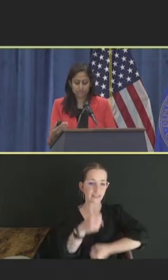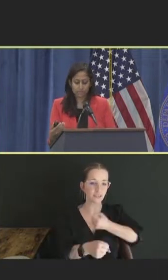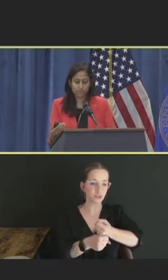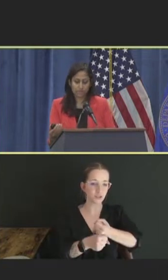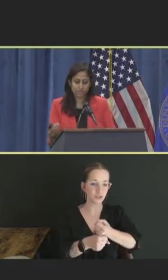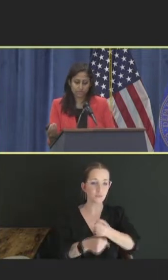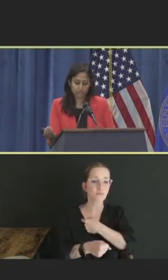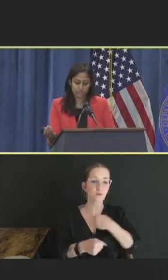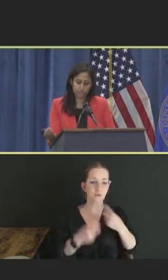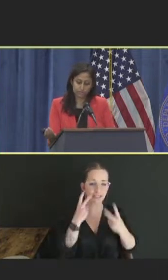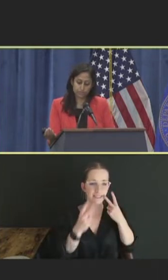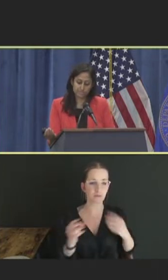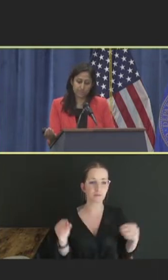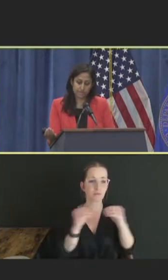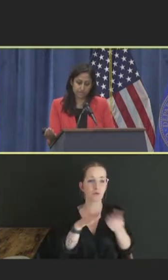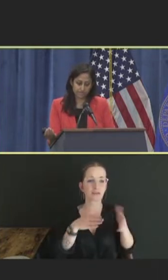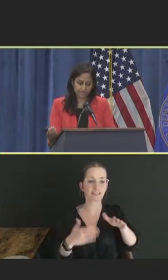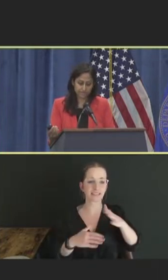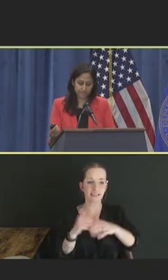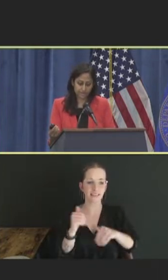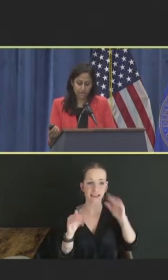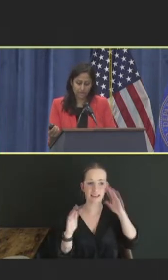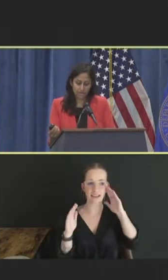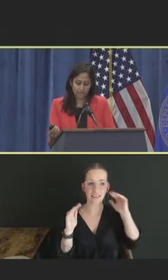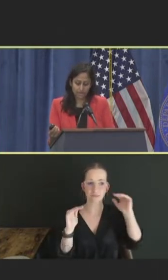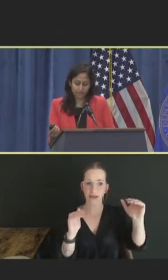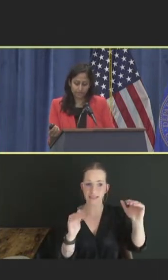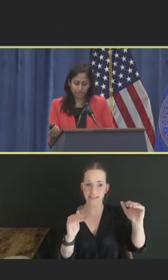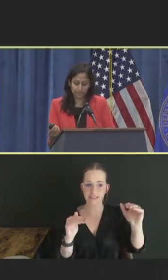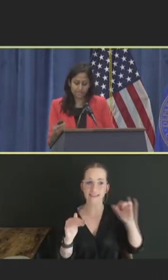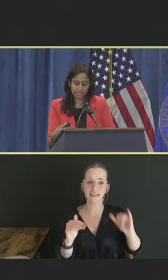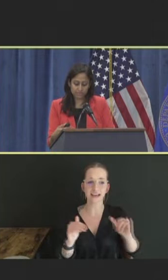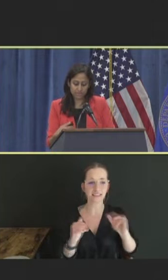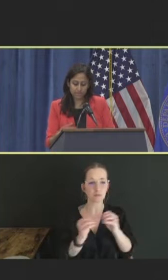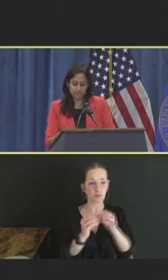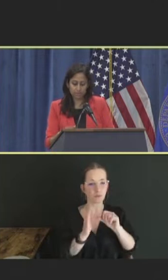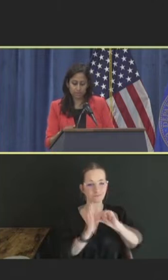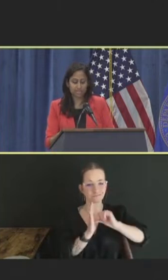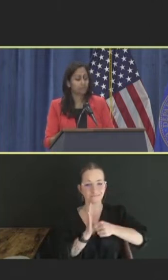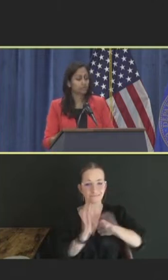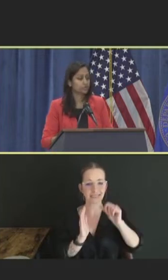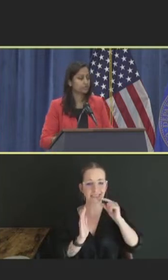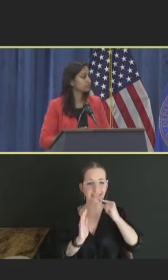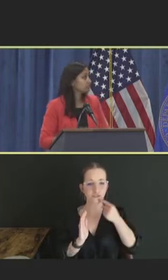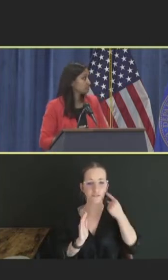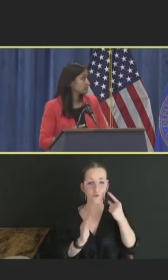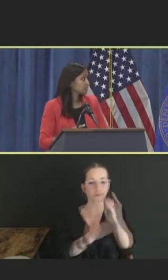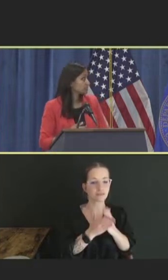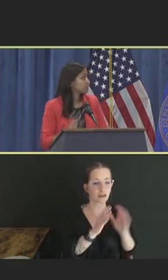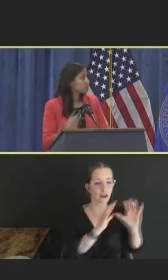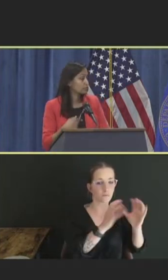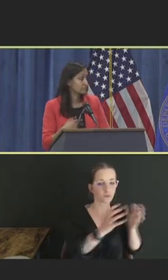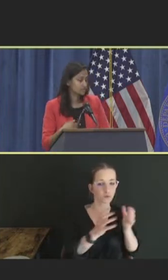is more pronounced for certain groups than others. Please note that data from more recent